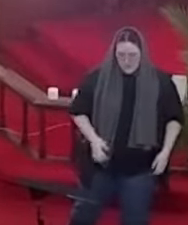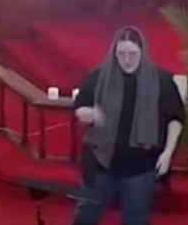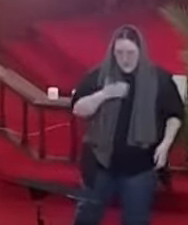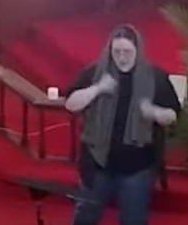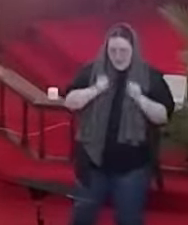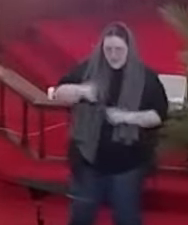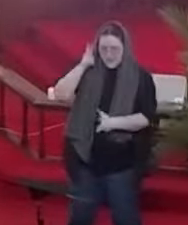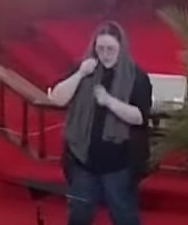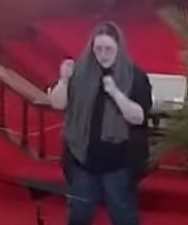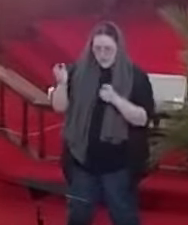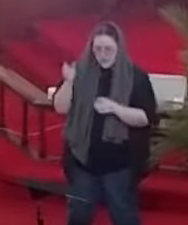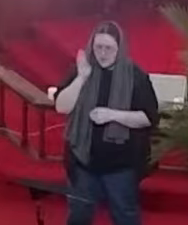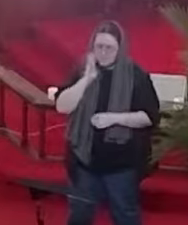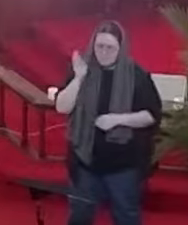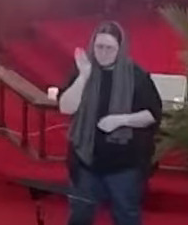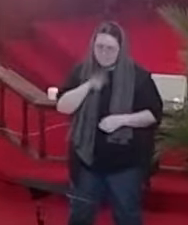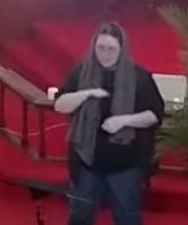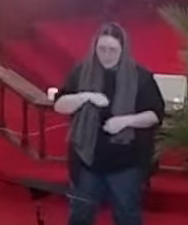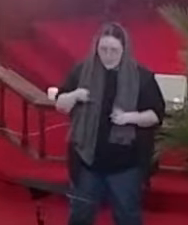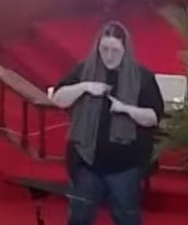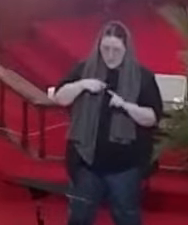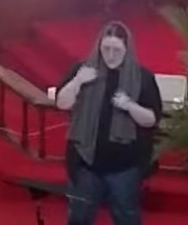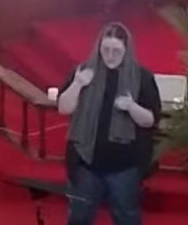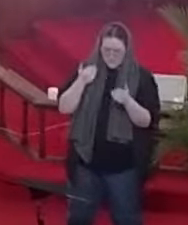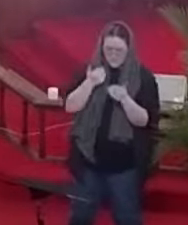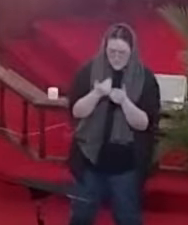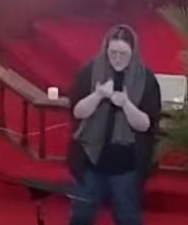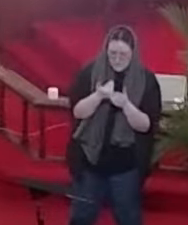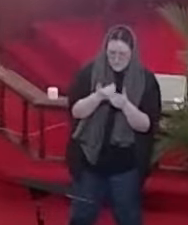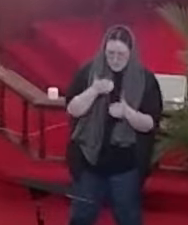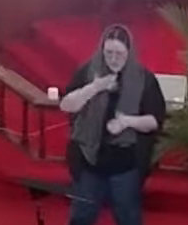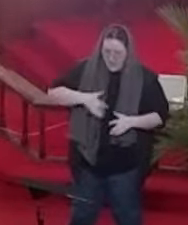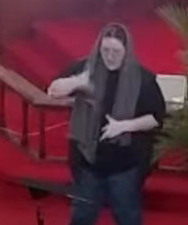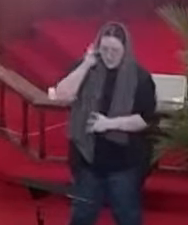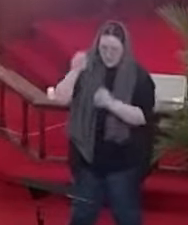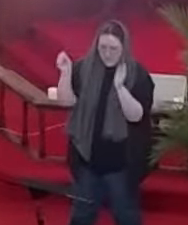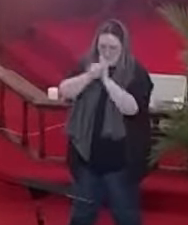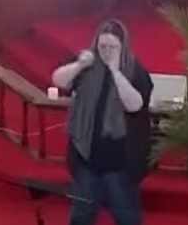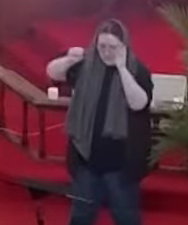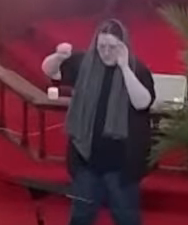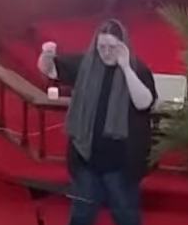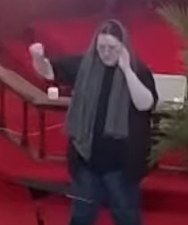I can hear a beat when it gets too close. I hear thunder.